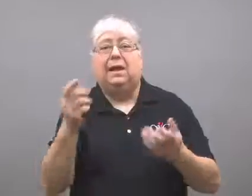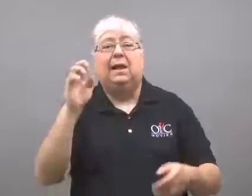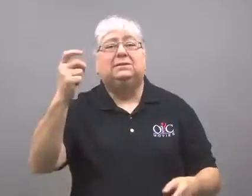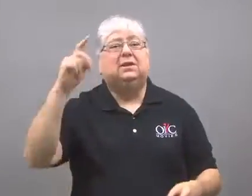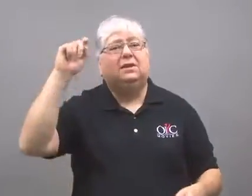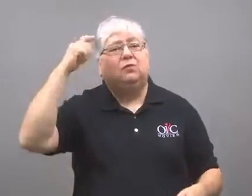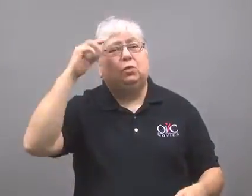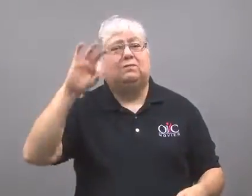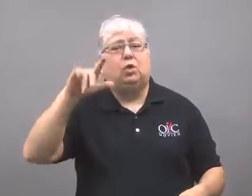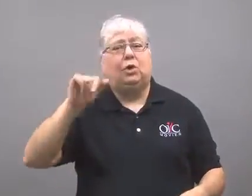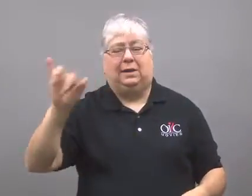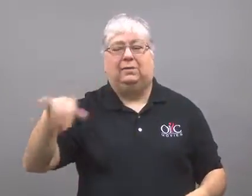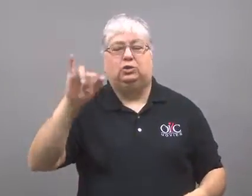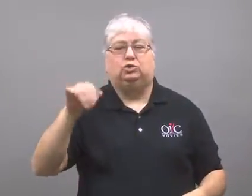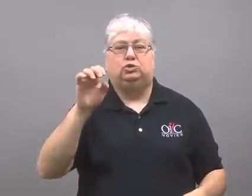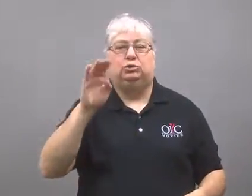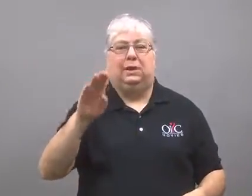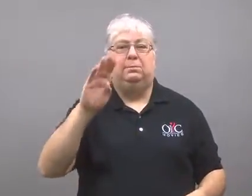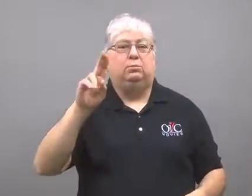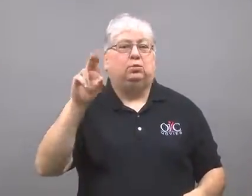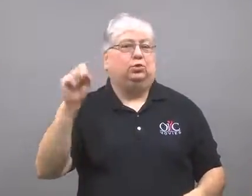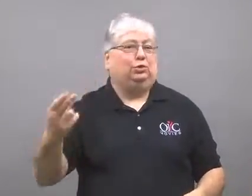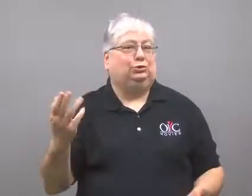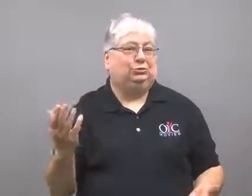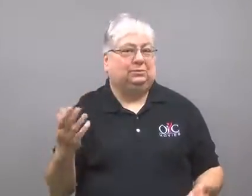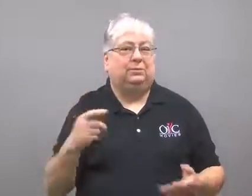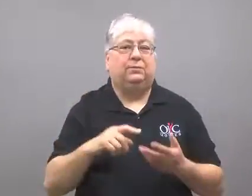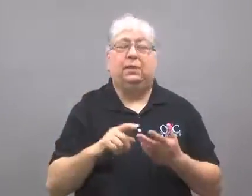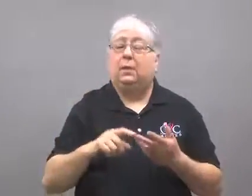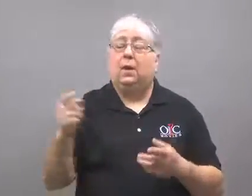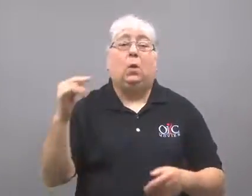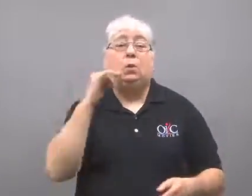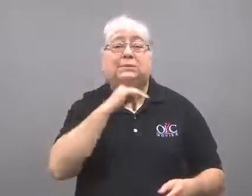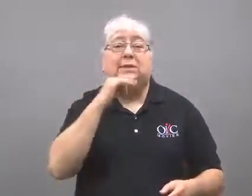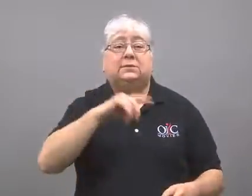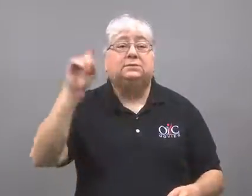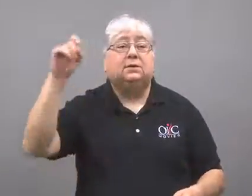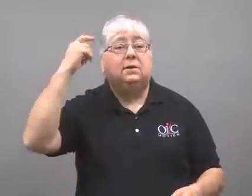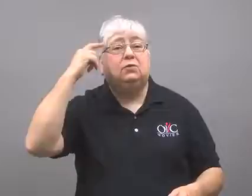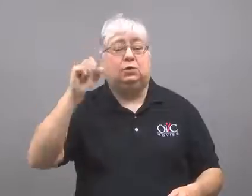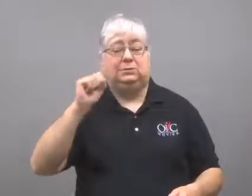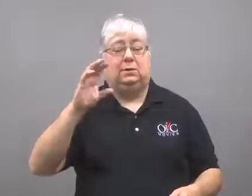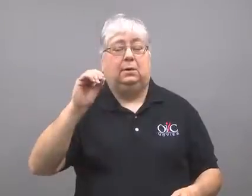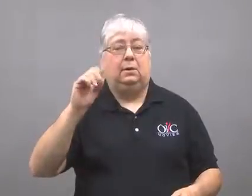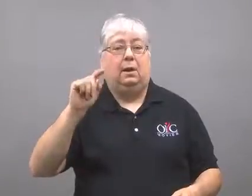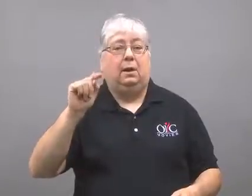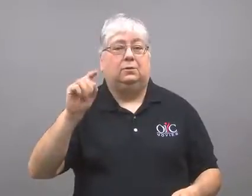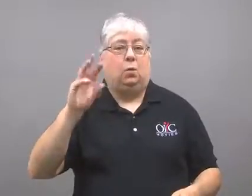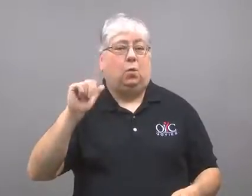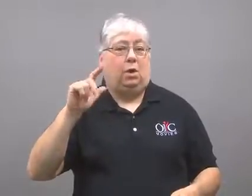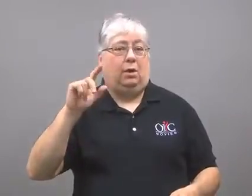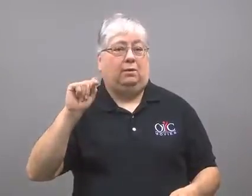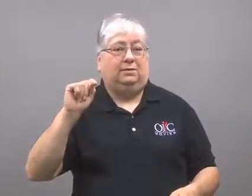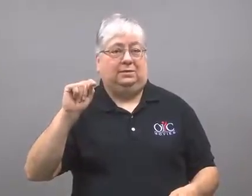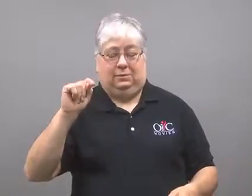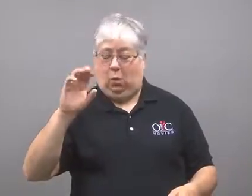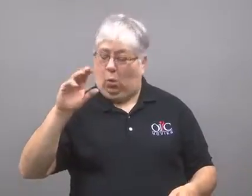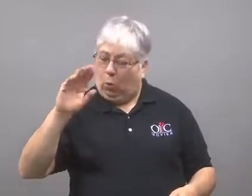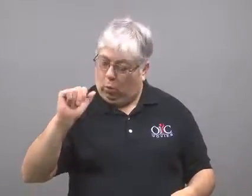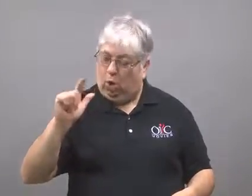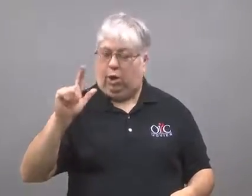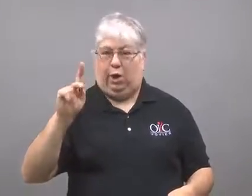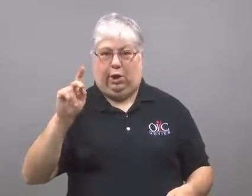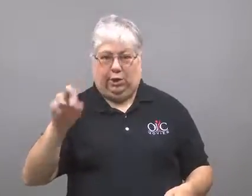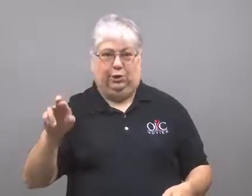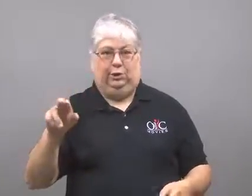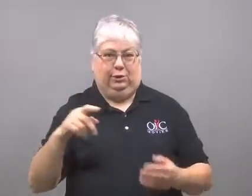Jeb Bush, former governor of Florida, and Wisconsin governor Scott Walker.